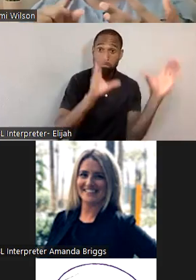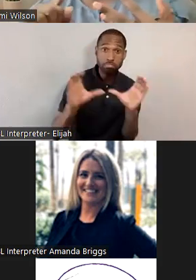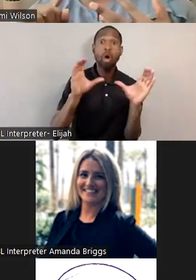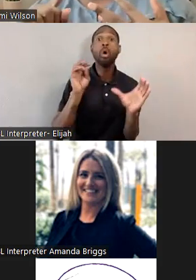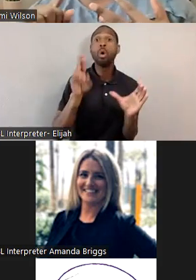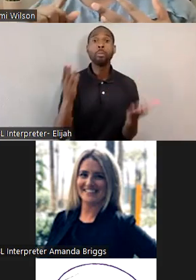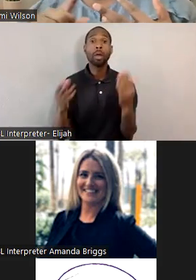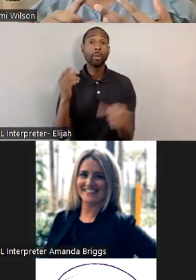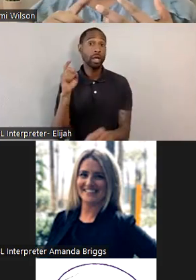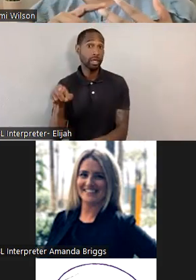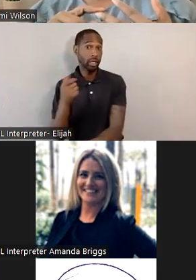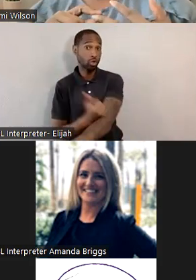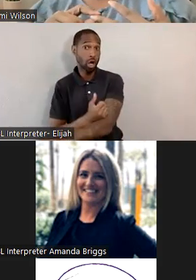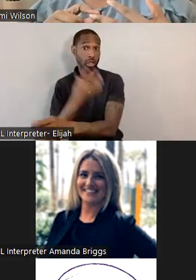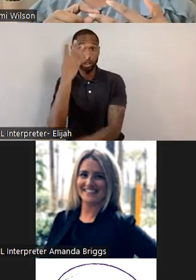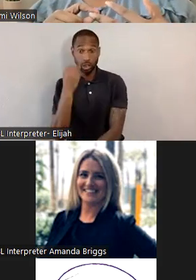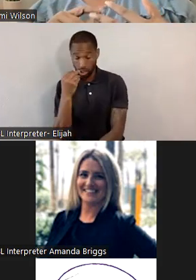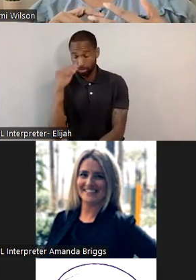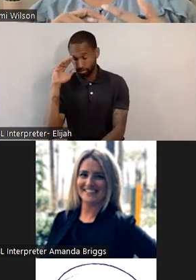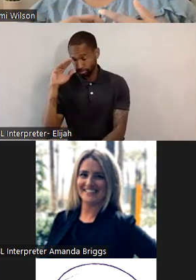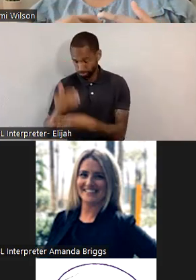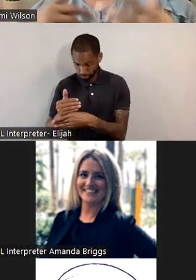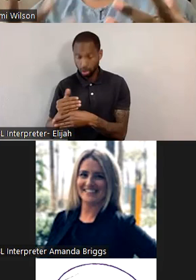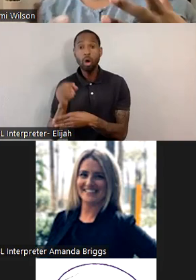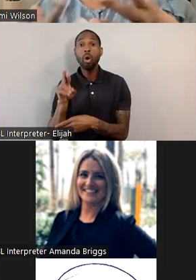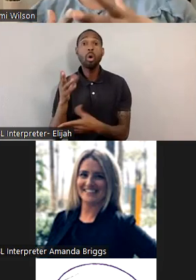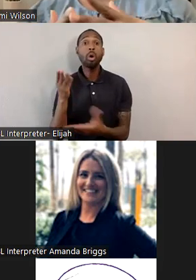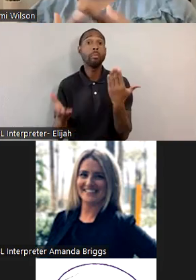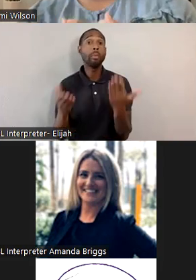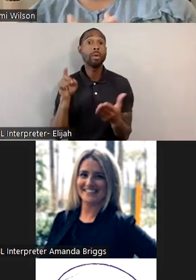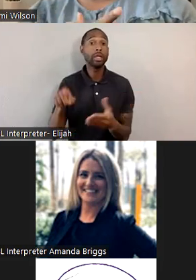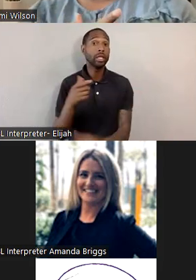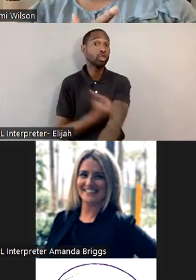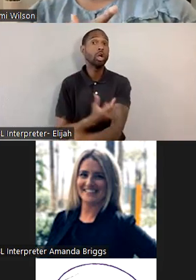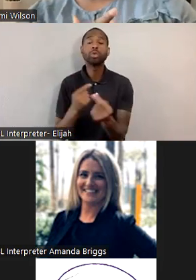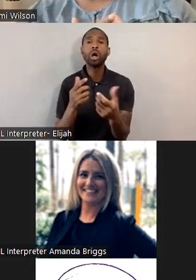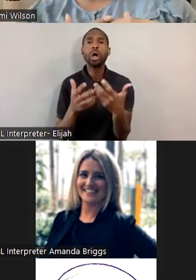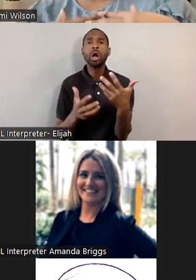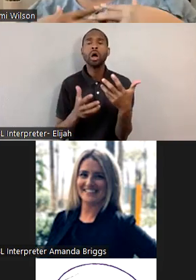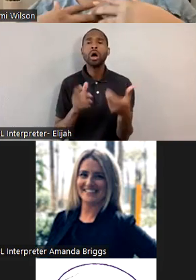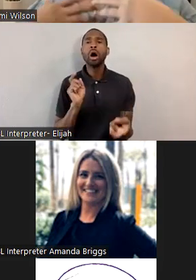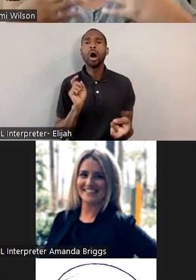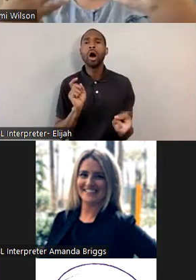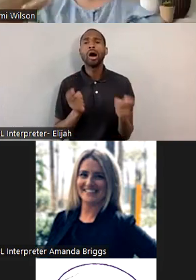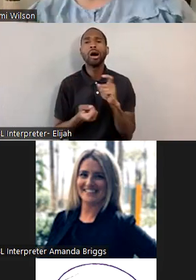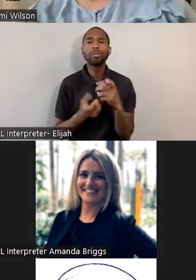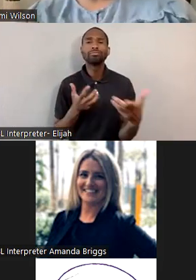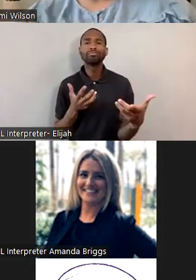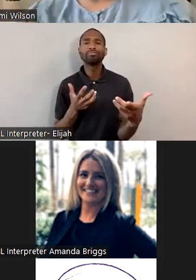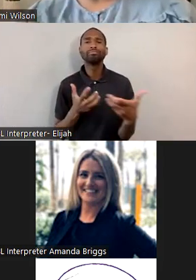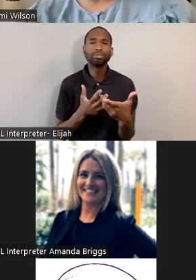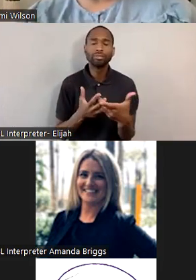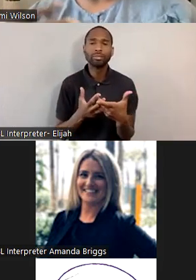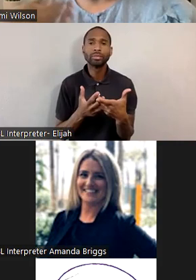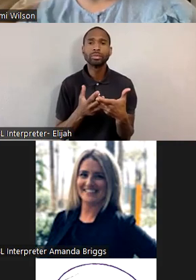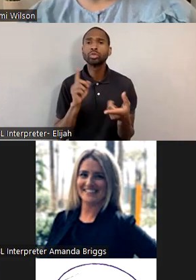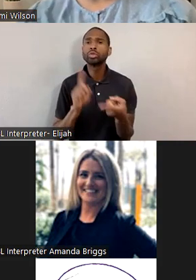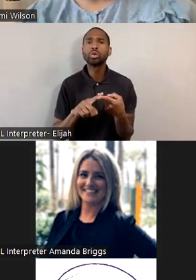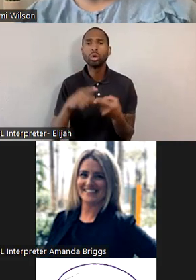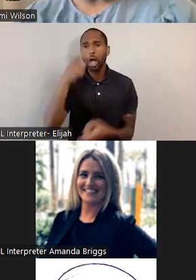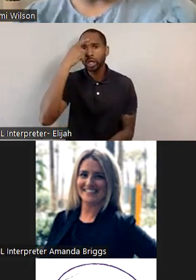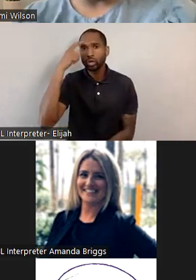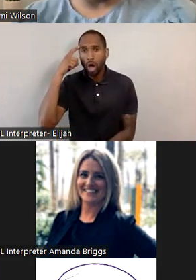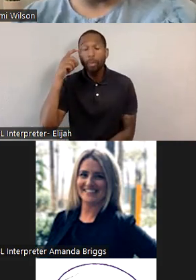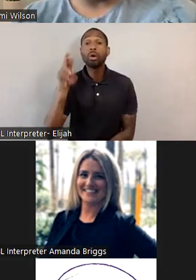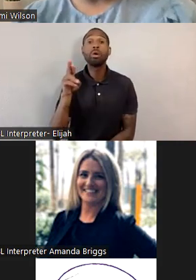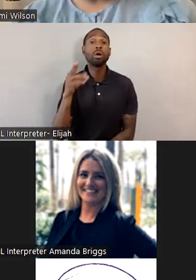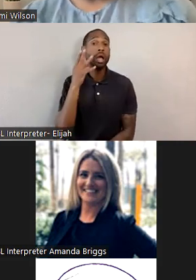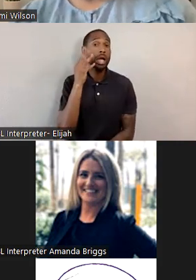might need drugs to adjust to the trauma of just being homeless or experiencing homelessness.